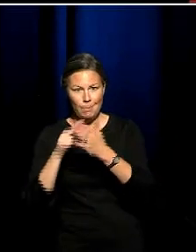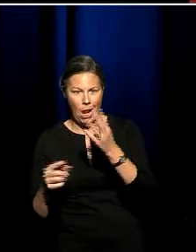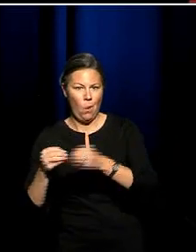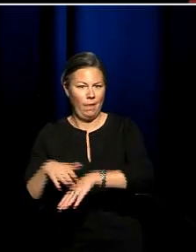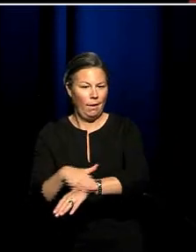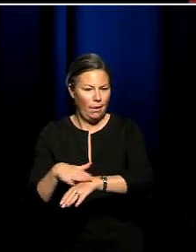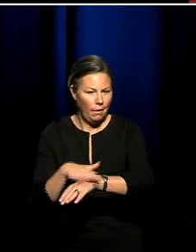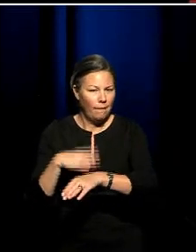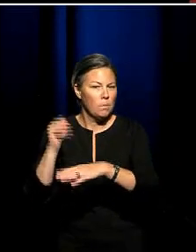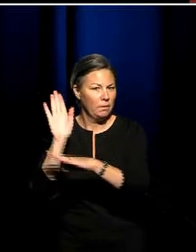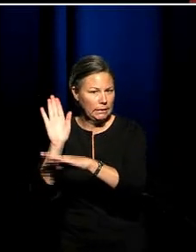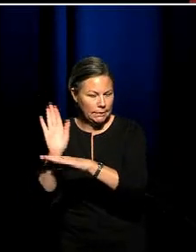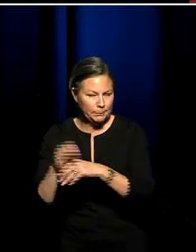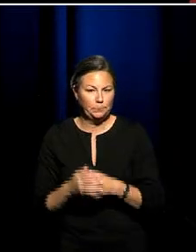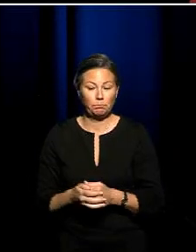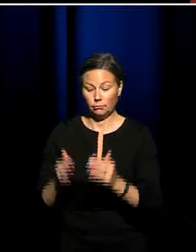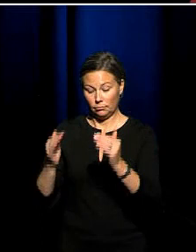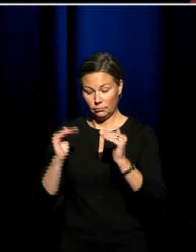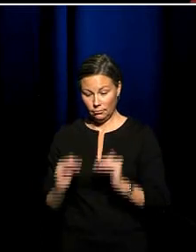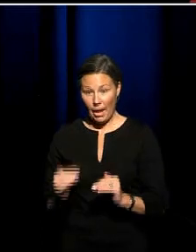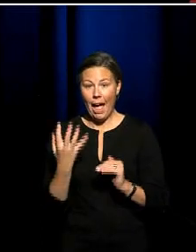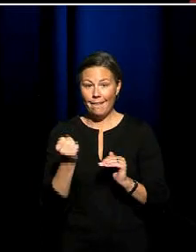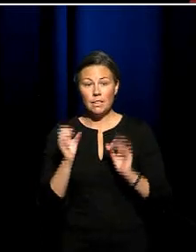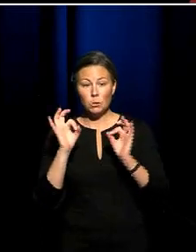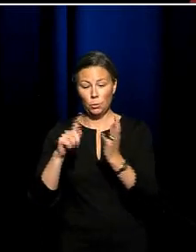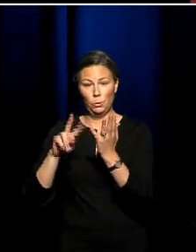the Rights of Indigenous People is also important for First Nations people with